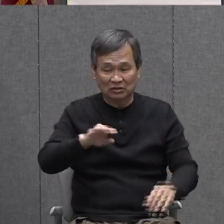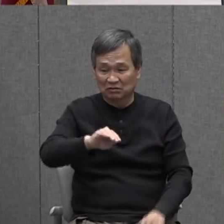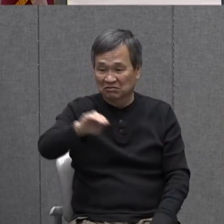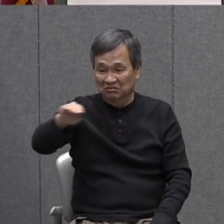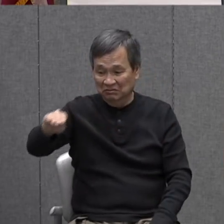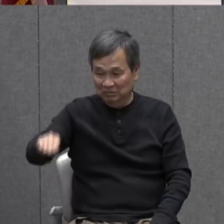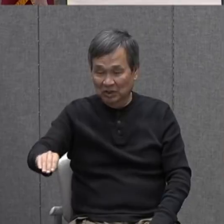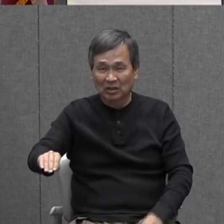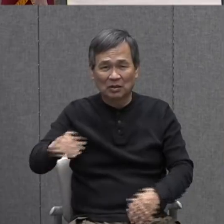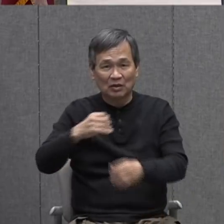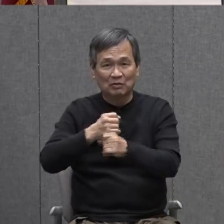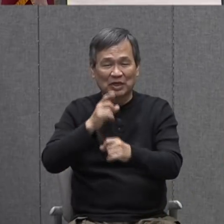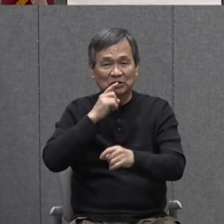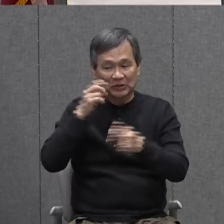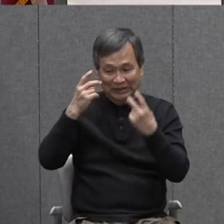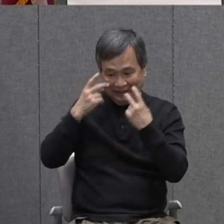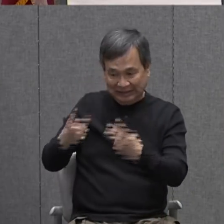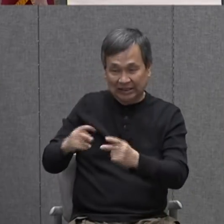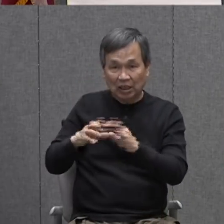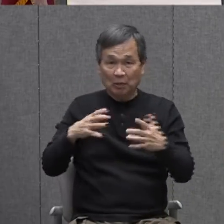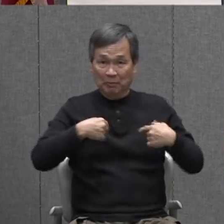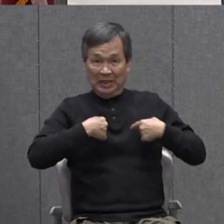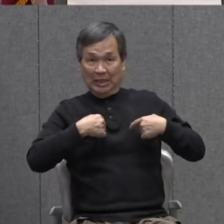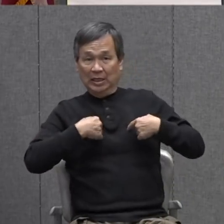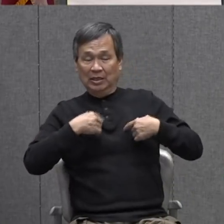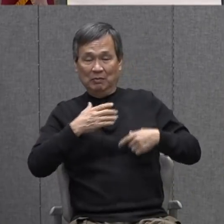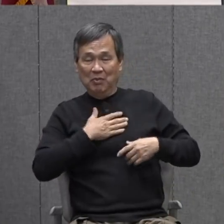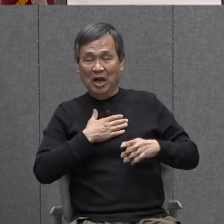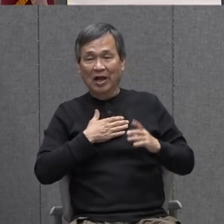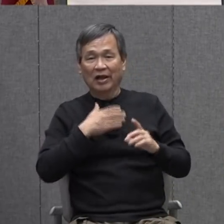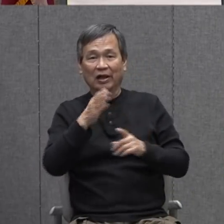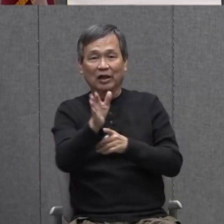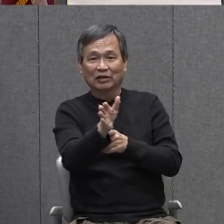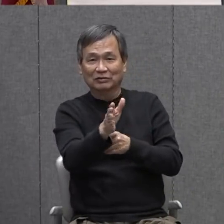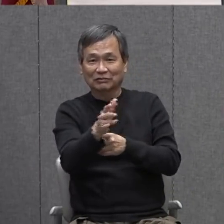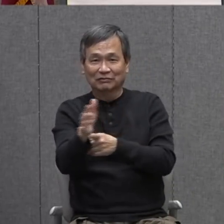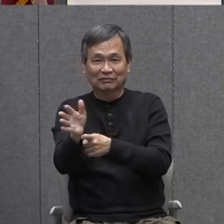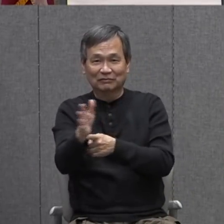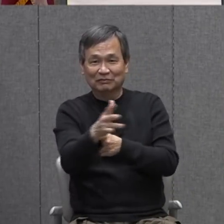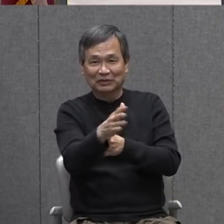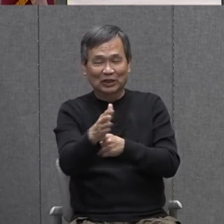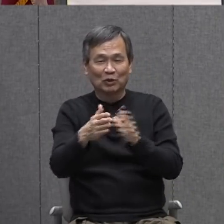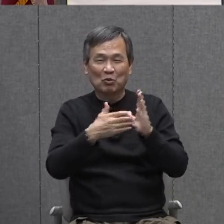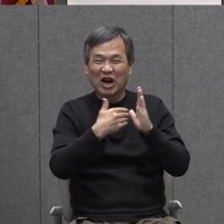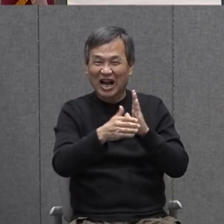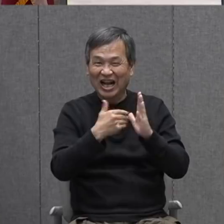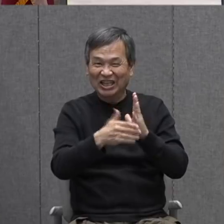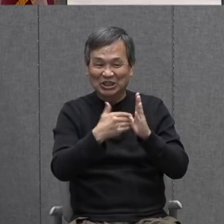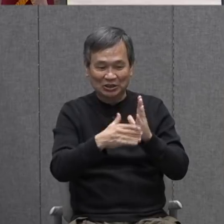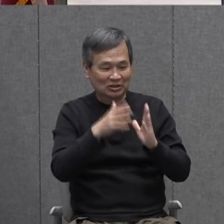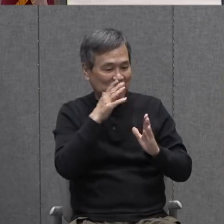I'll put mine on the table. You might hold yours in front of you, wherever it can be that you're not moving it a lot.